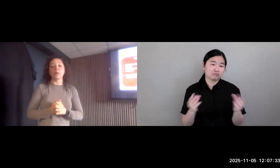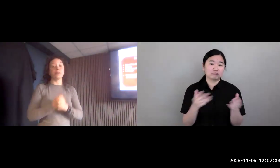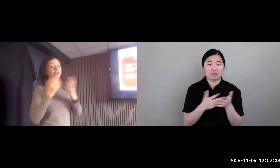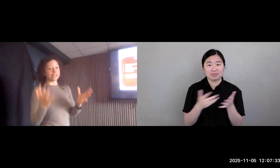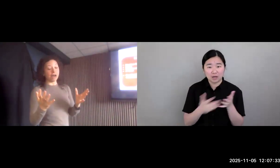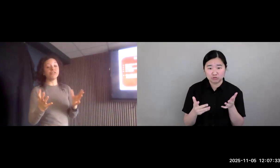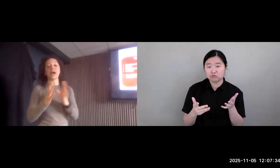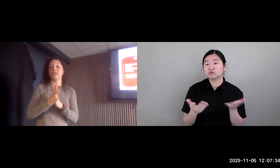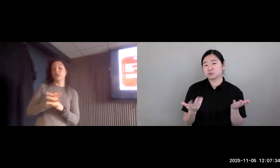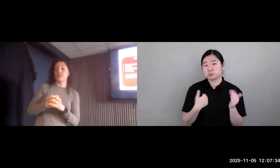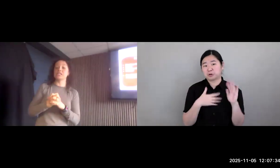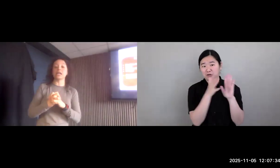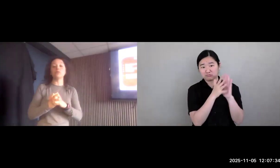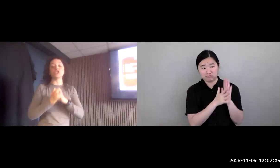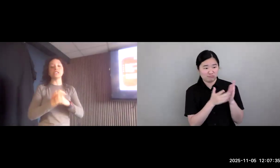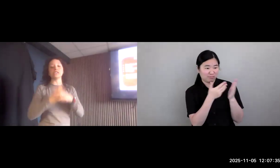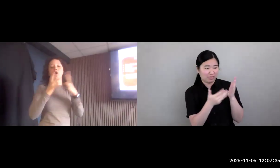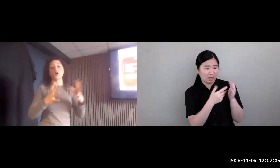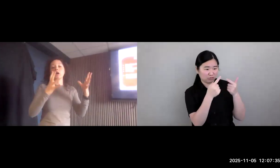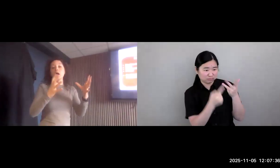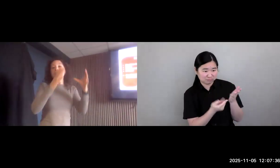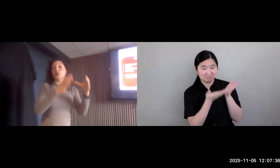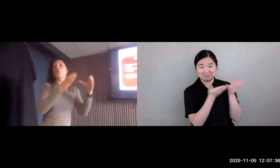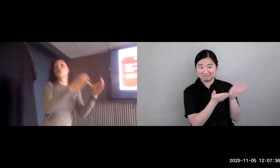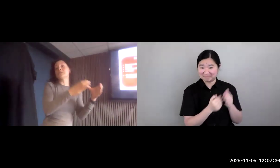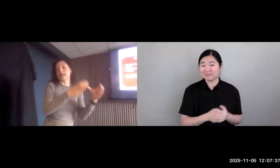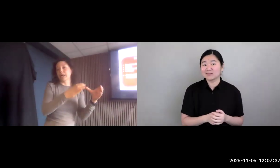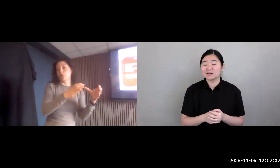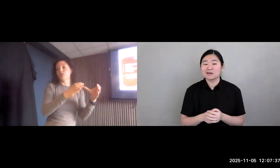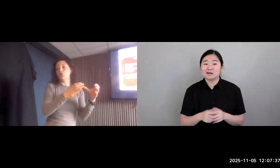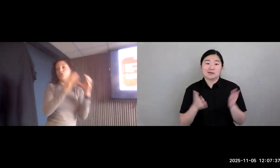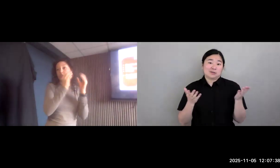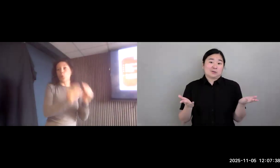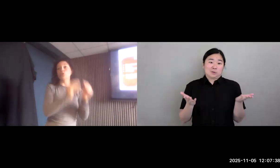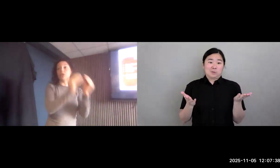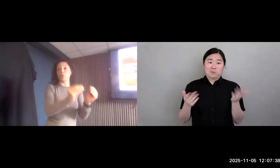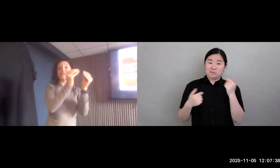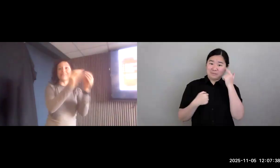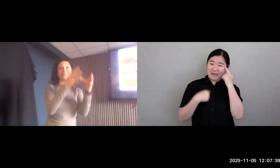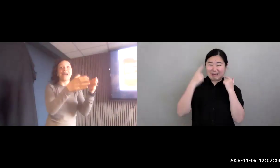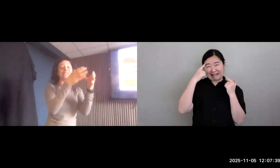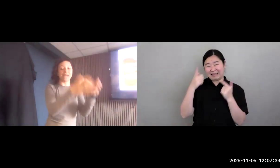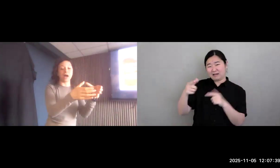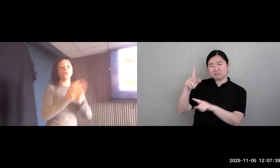but they're deaf, and their first languages are the local sign language, which is only used in that town.